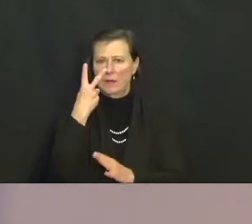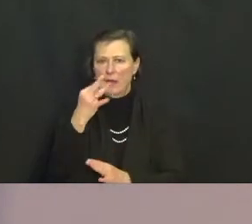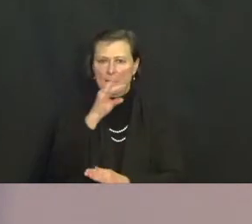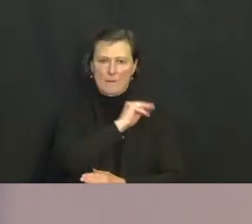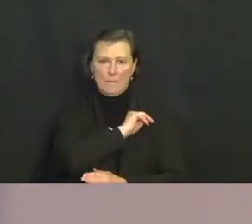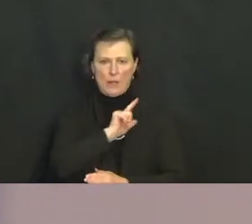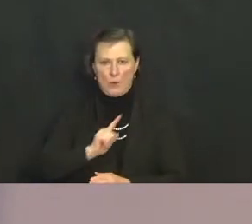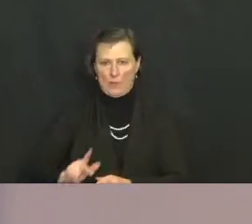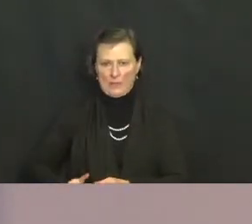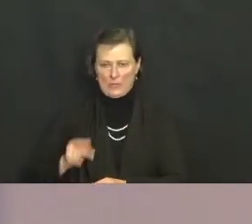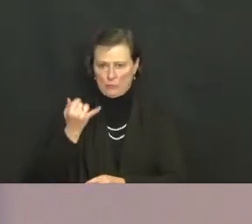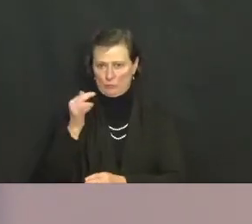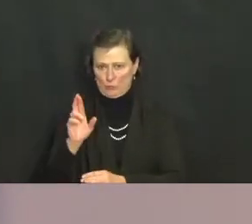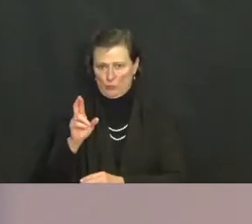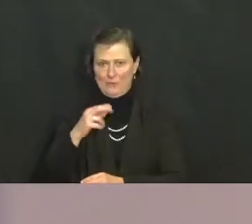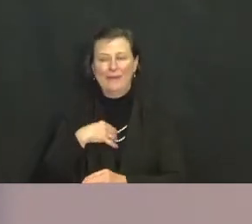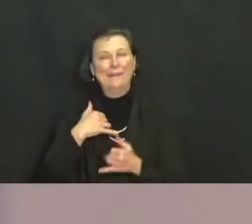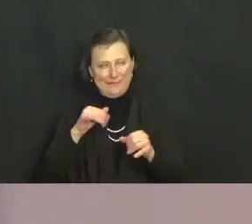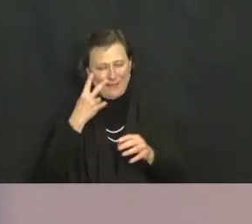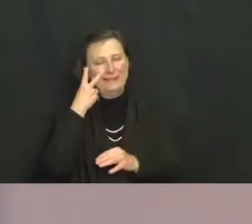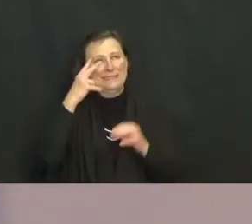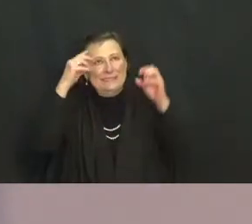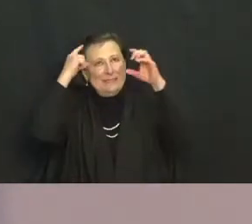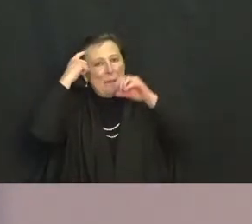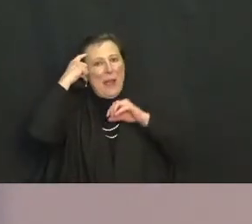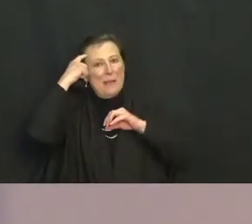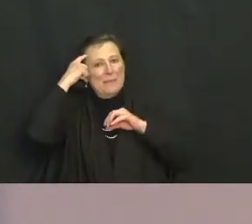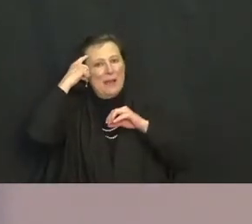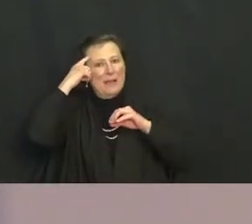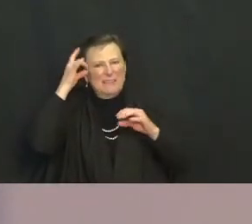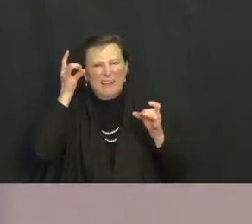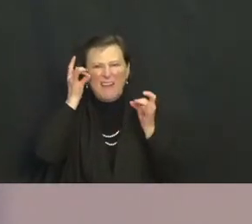I can still see it too. It was a dreadful image.